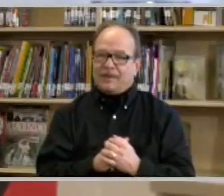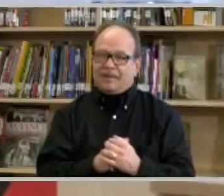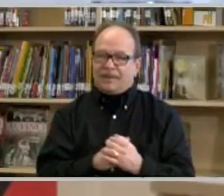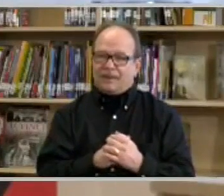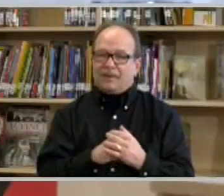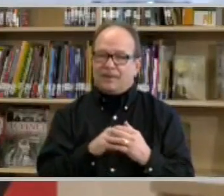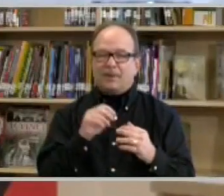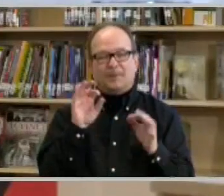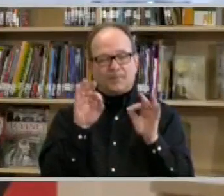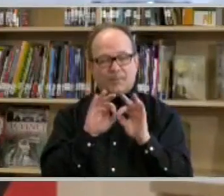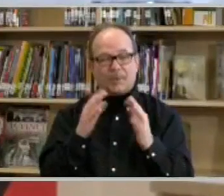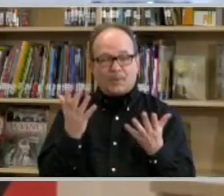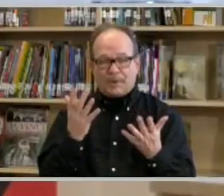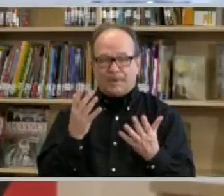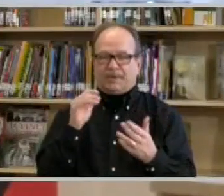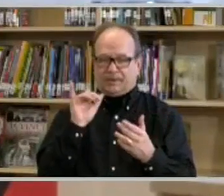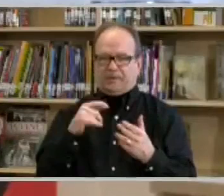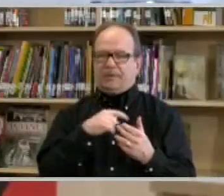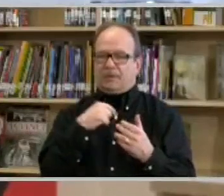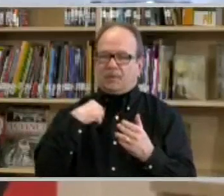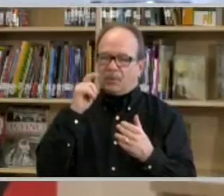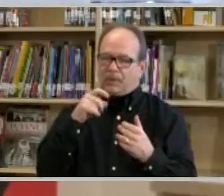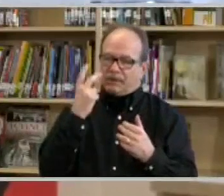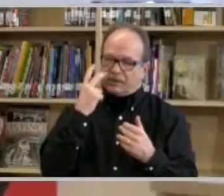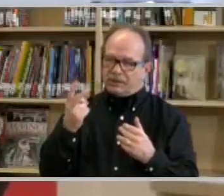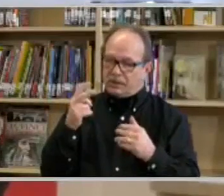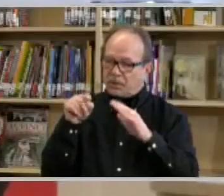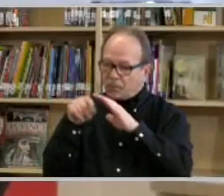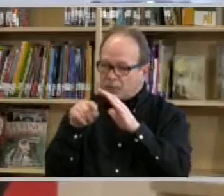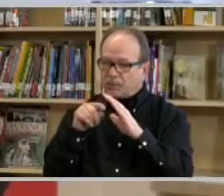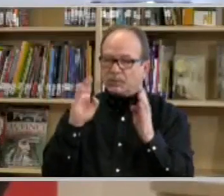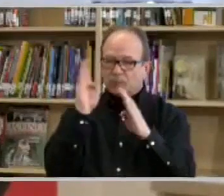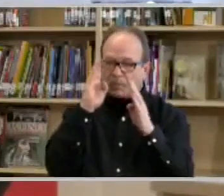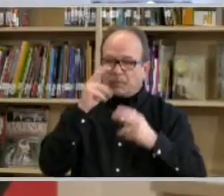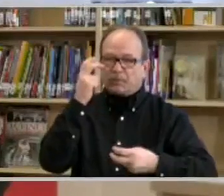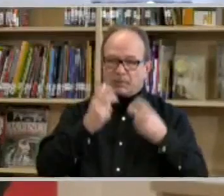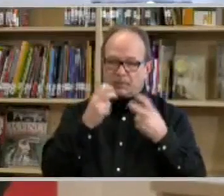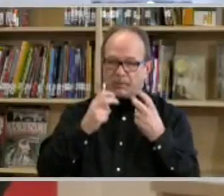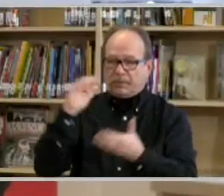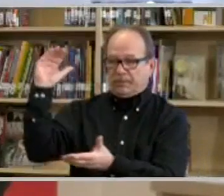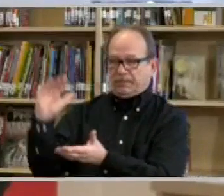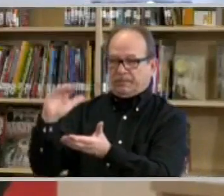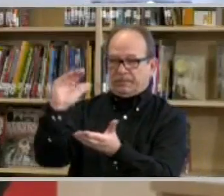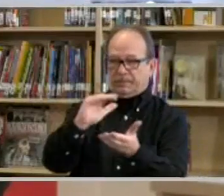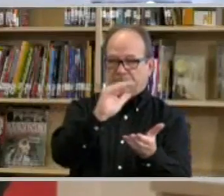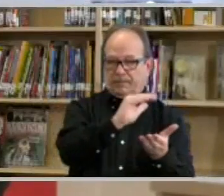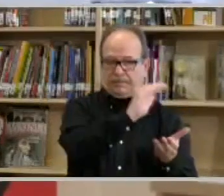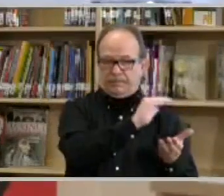DON'T HAVE TO TALK ABOUT MURDERS IN OUR CITY.